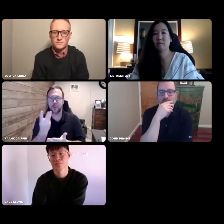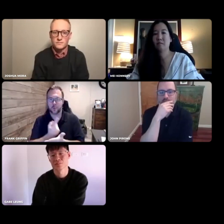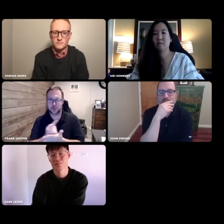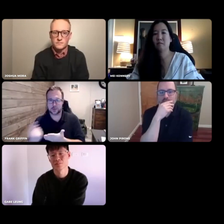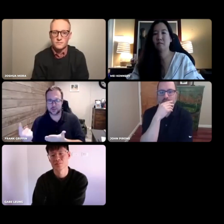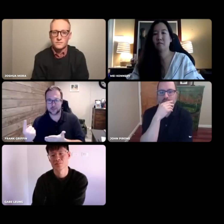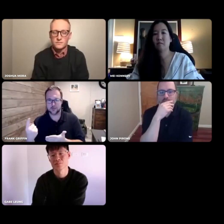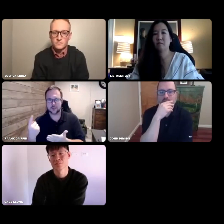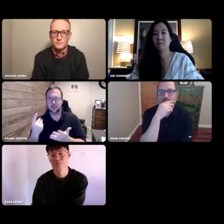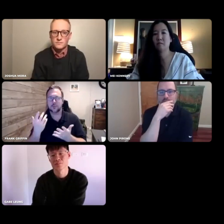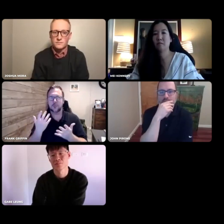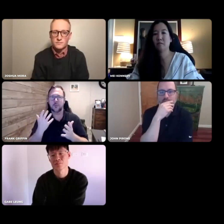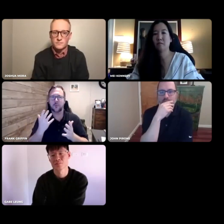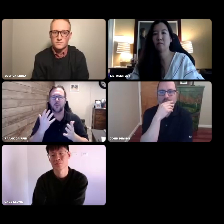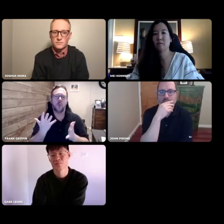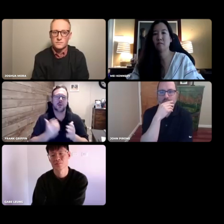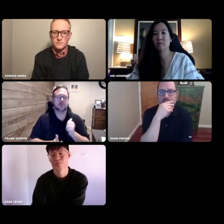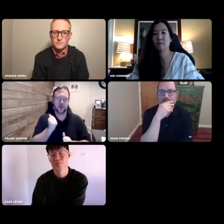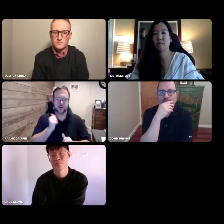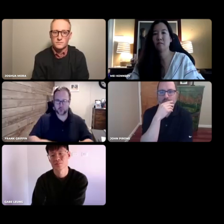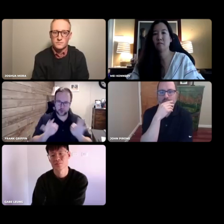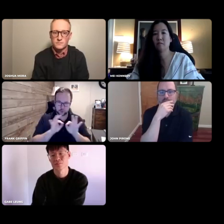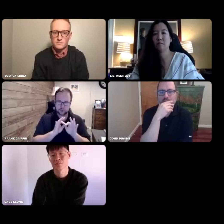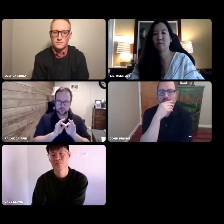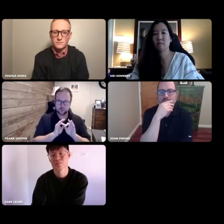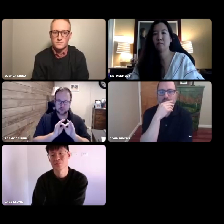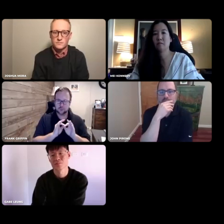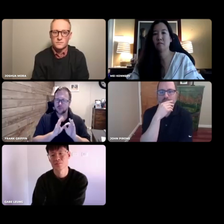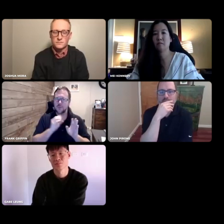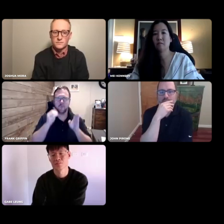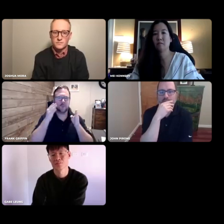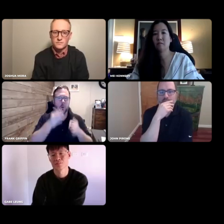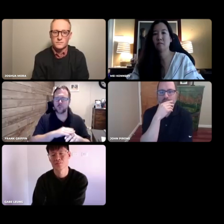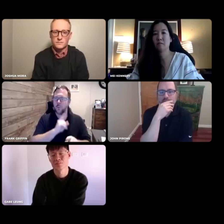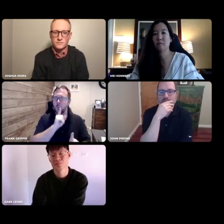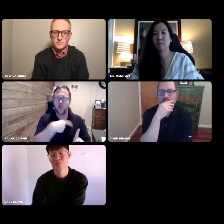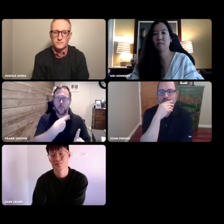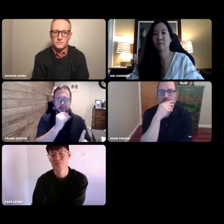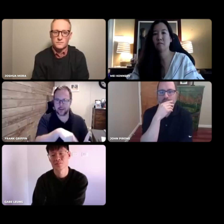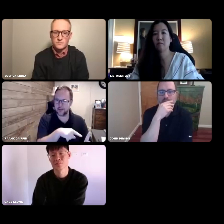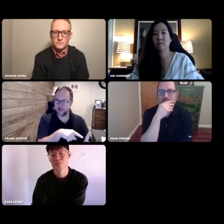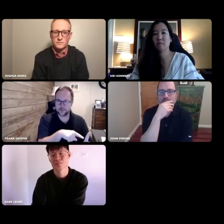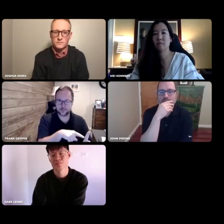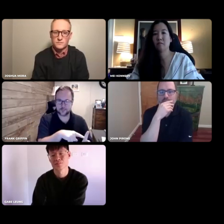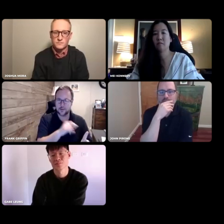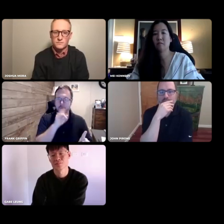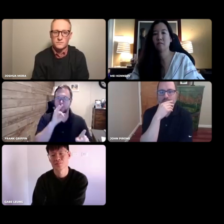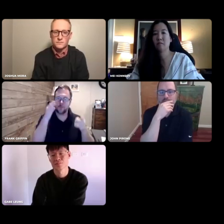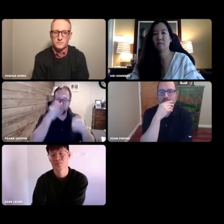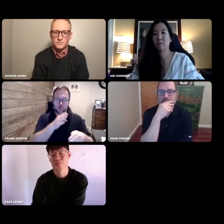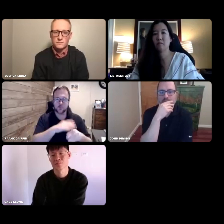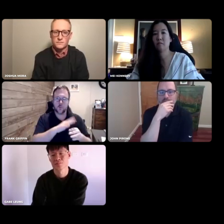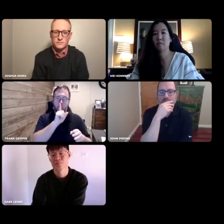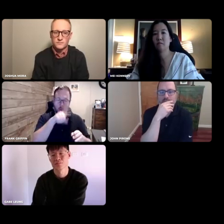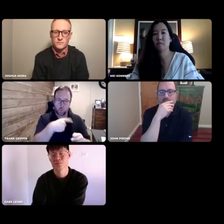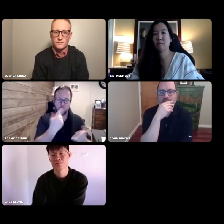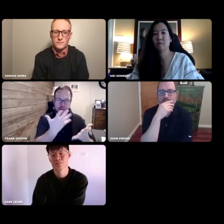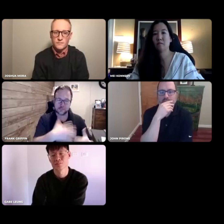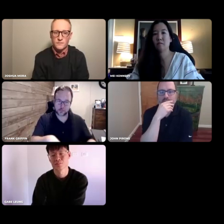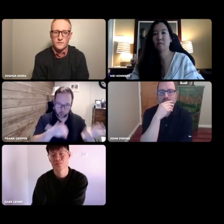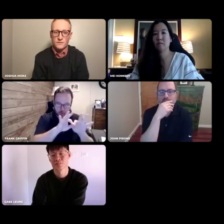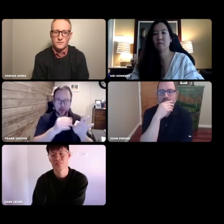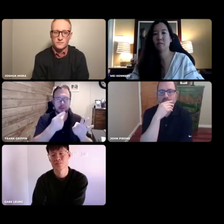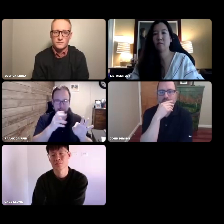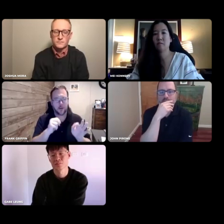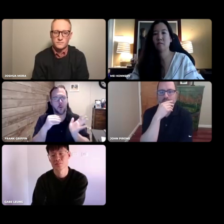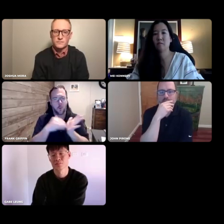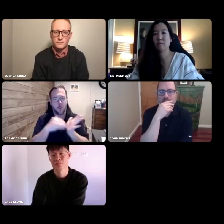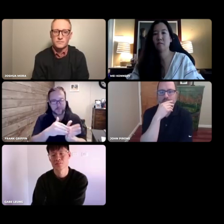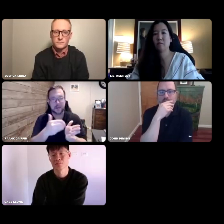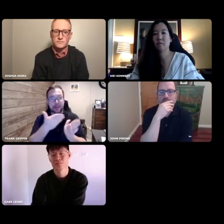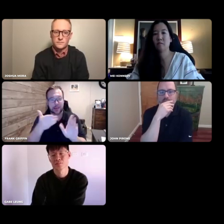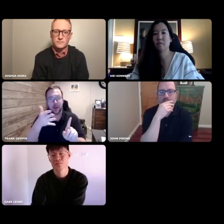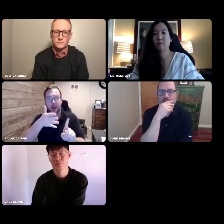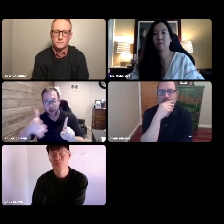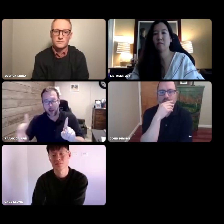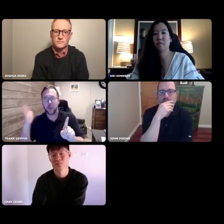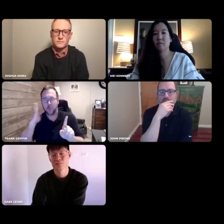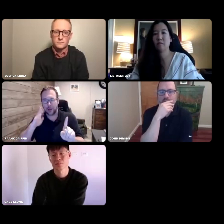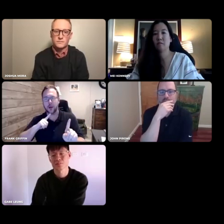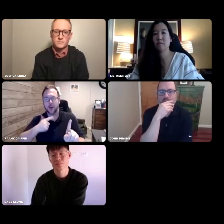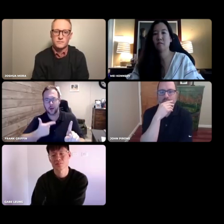and focus ONLY on what's most important.